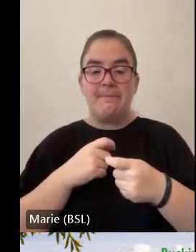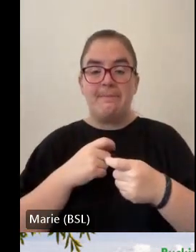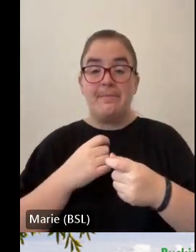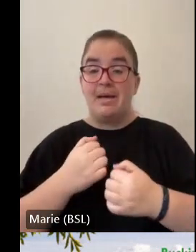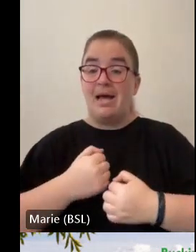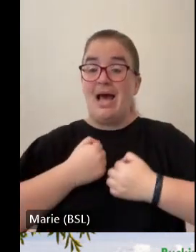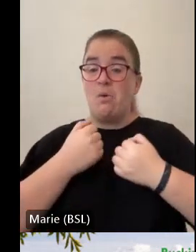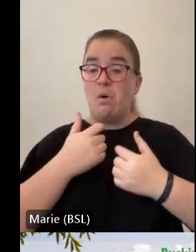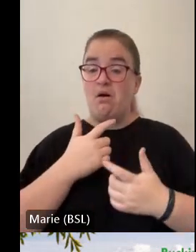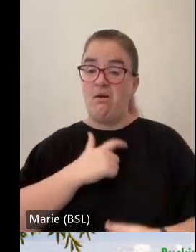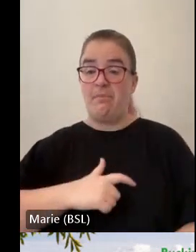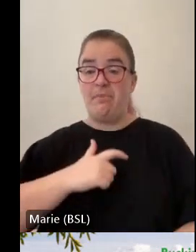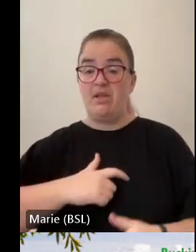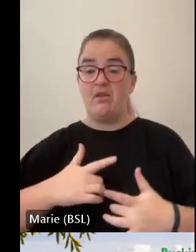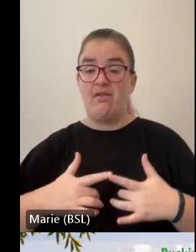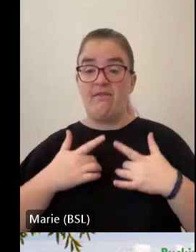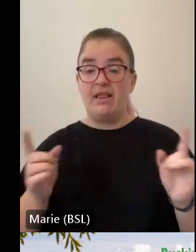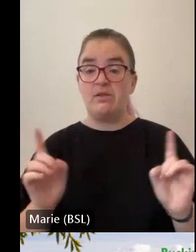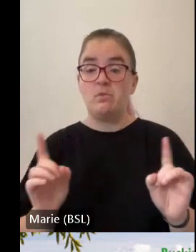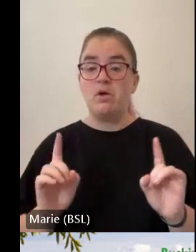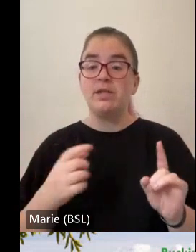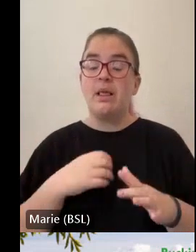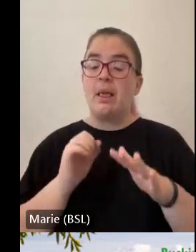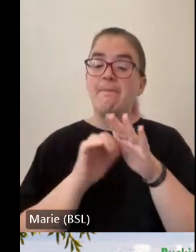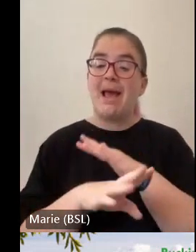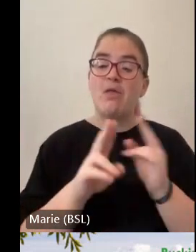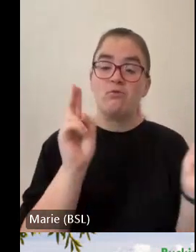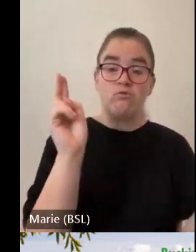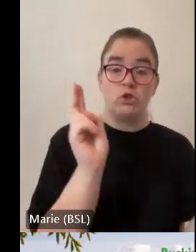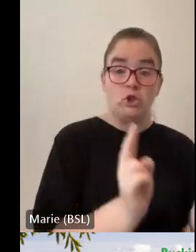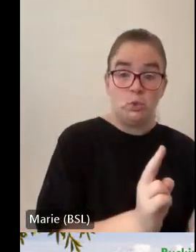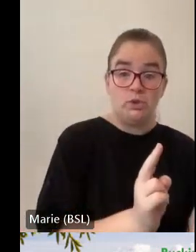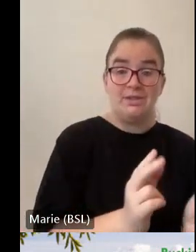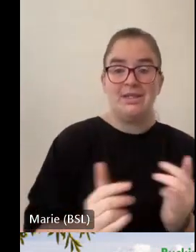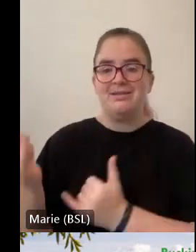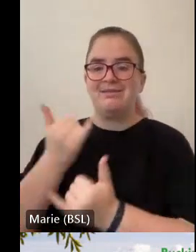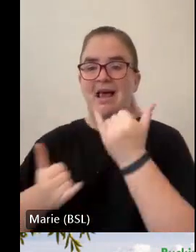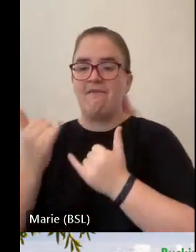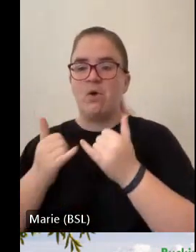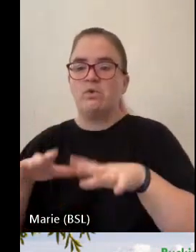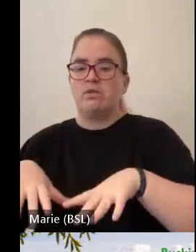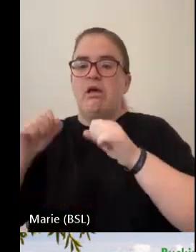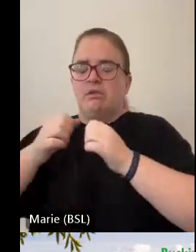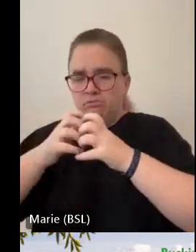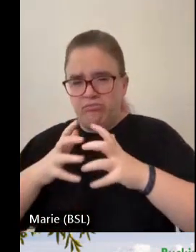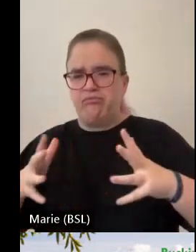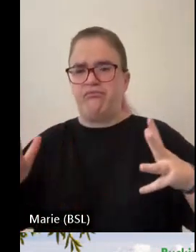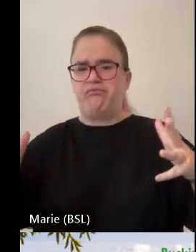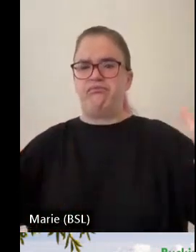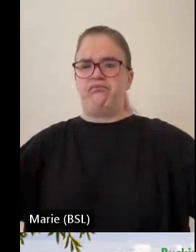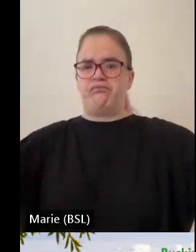Our personal feelings are that the the male actually reduced and the telephone calls increased explanation.